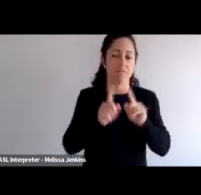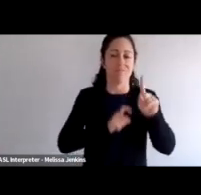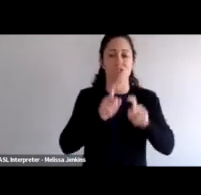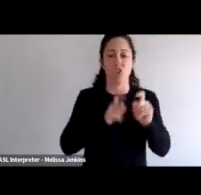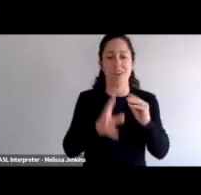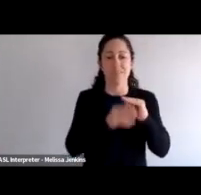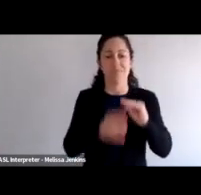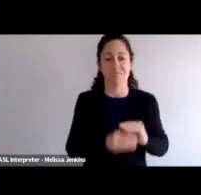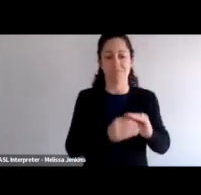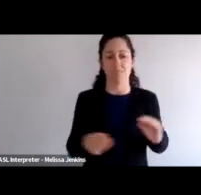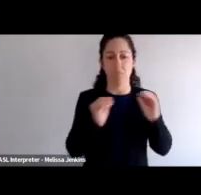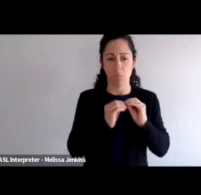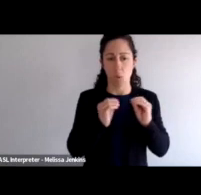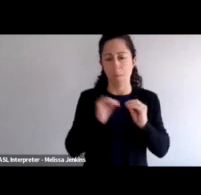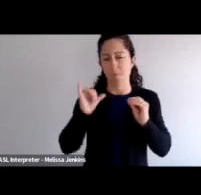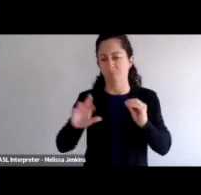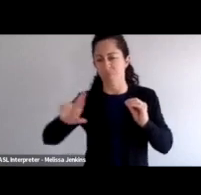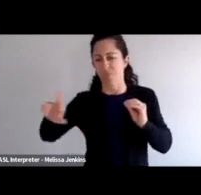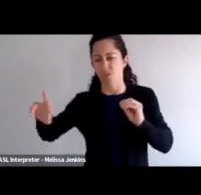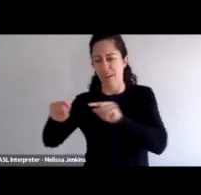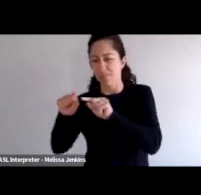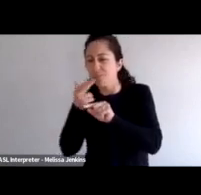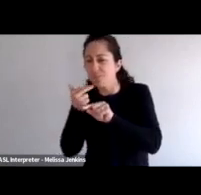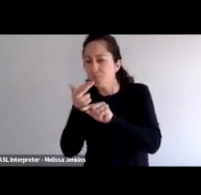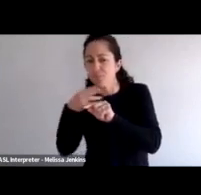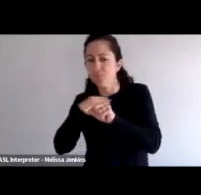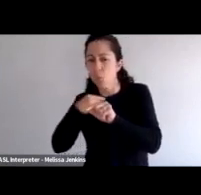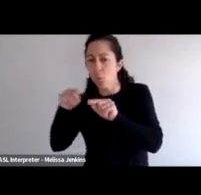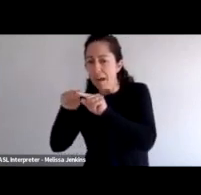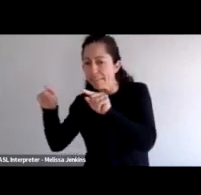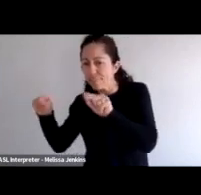right of this slide with these smaller uh surveys.